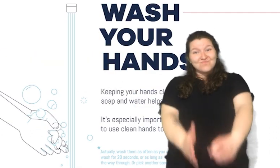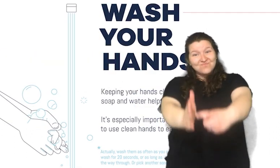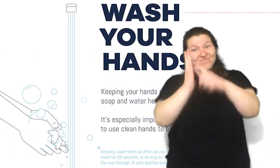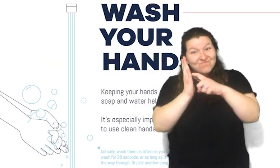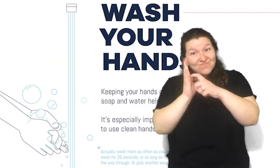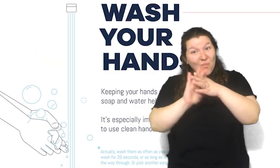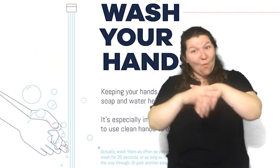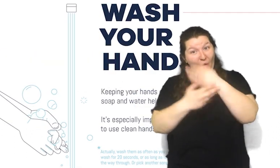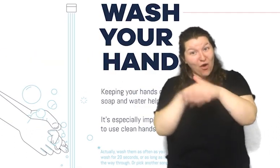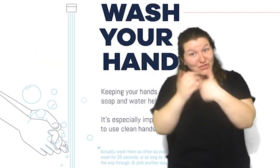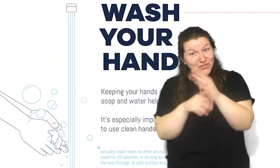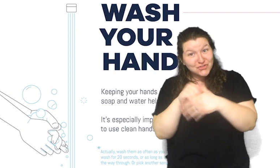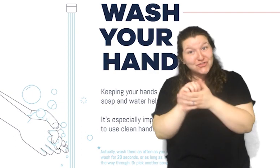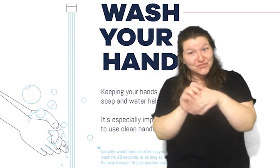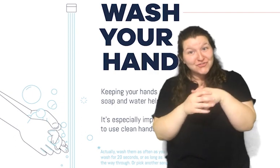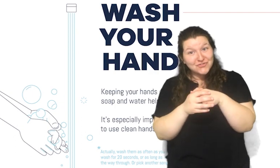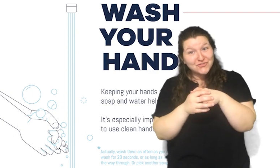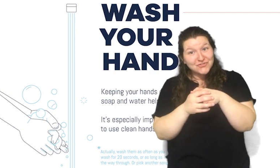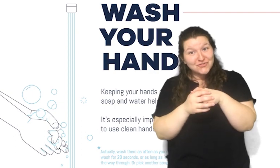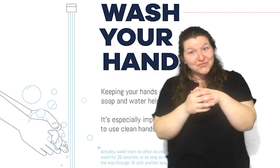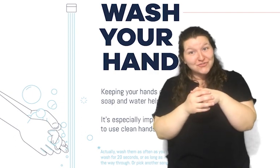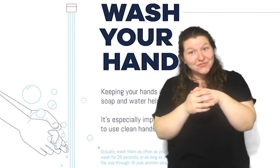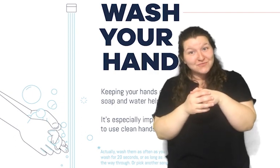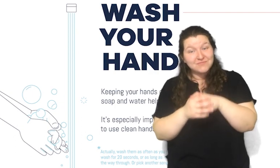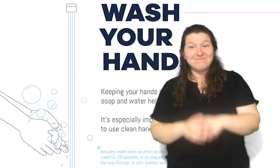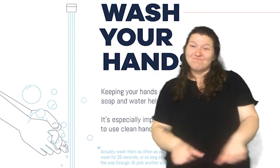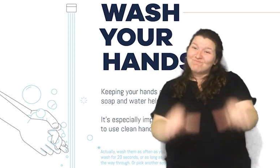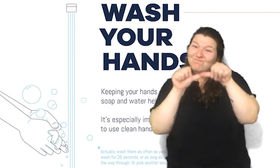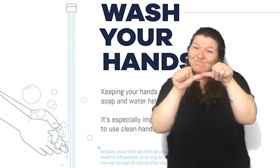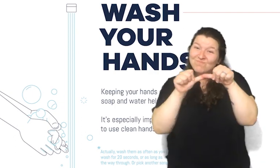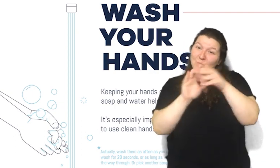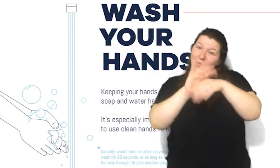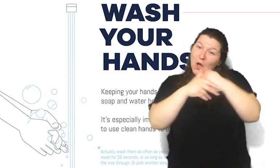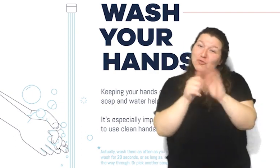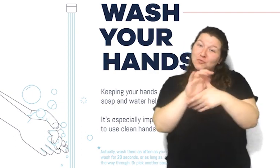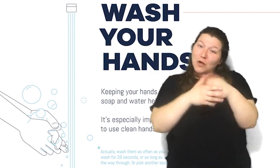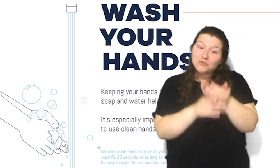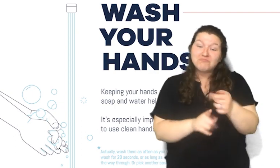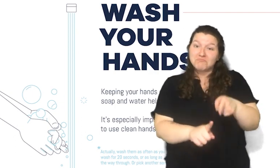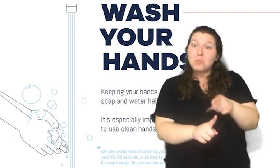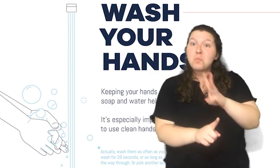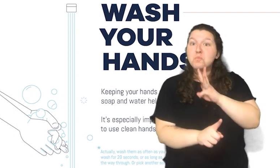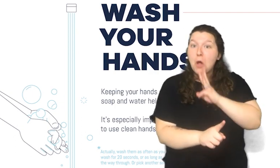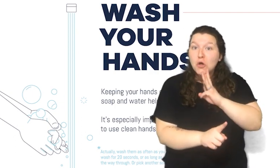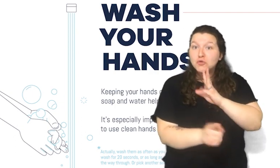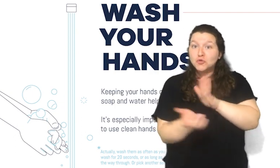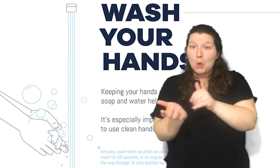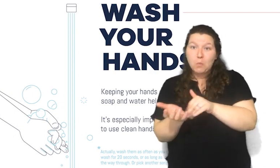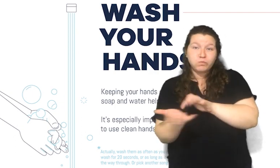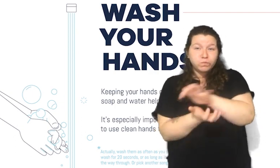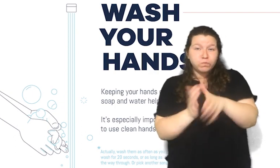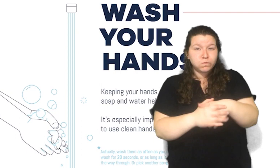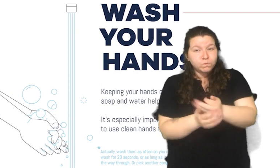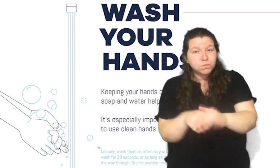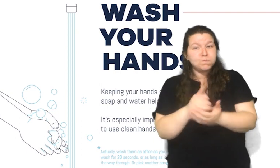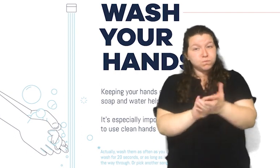Wash your hands. Actually wash them as often as you can. Use soap and water,